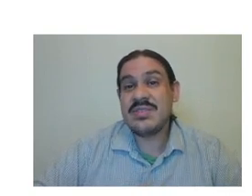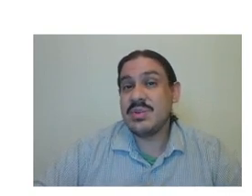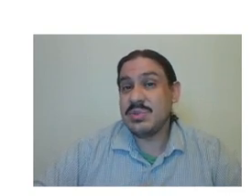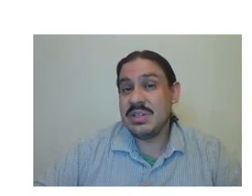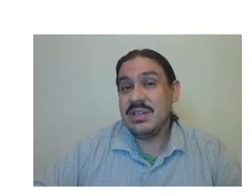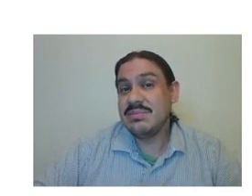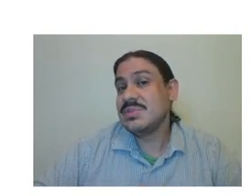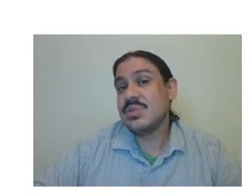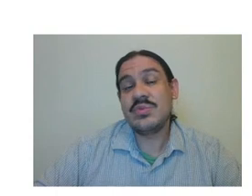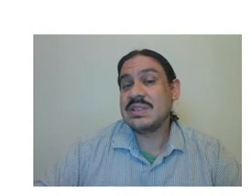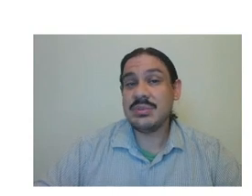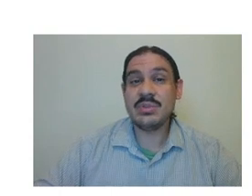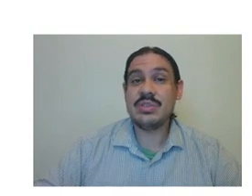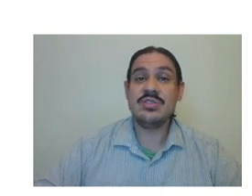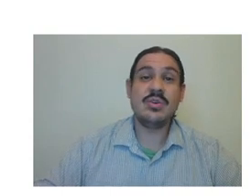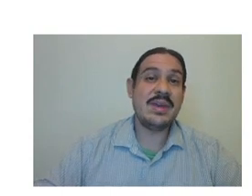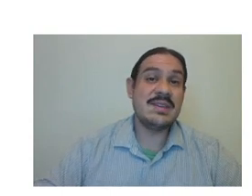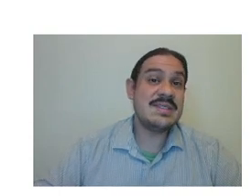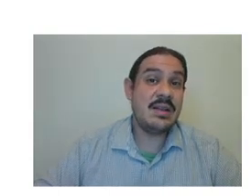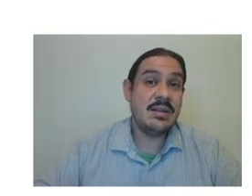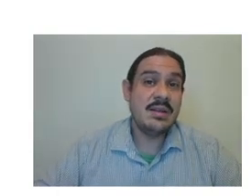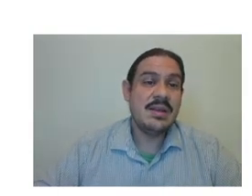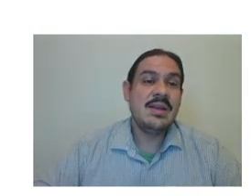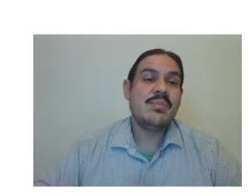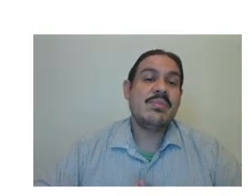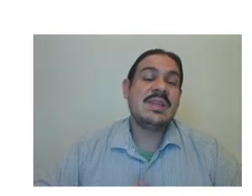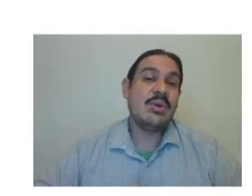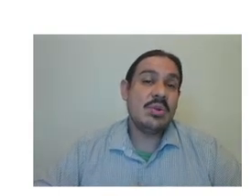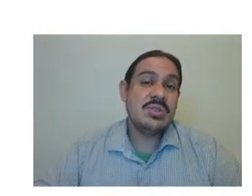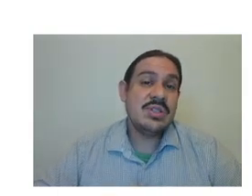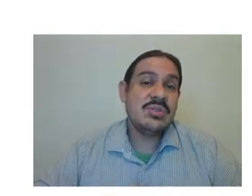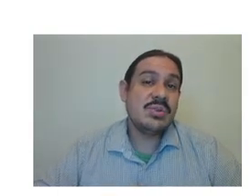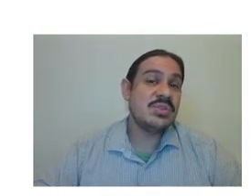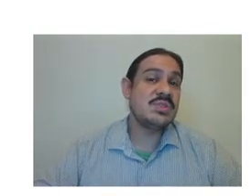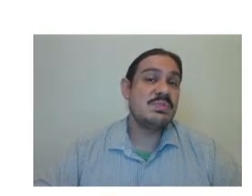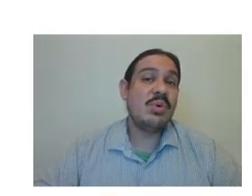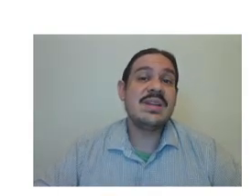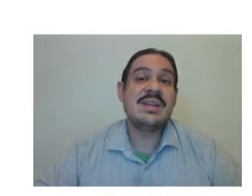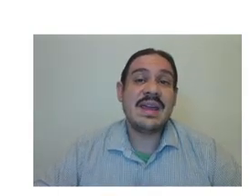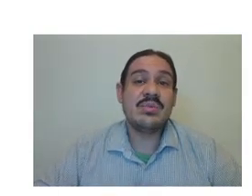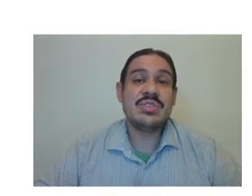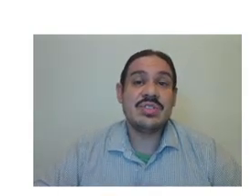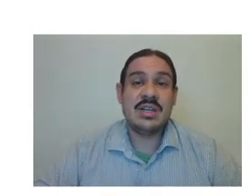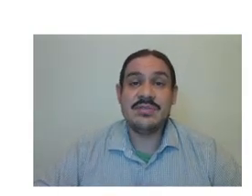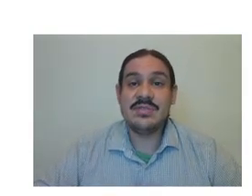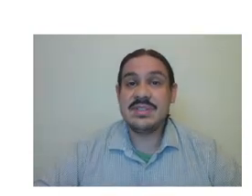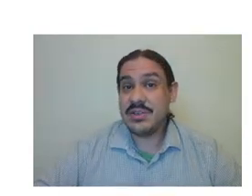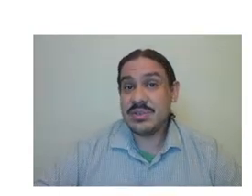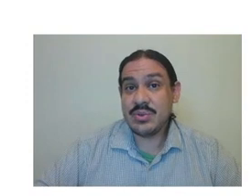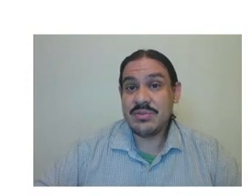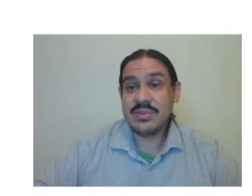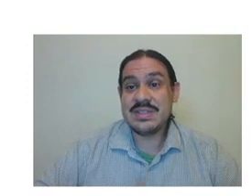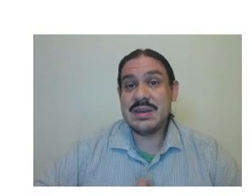English so that they can read and write because all the newspapers are going to be in English for example